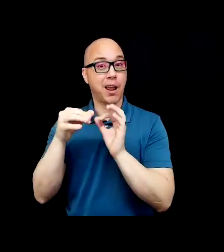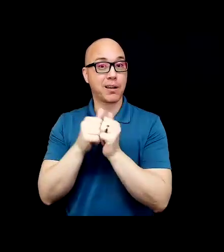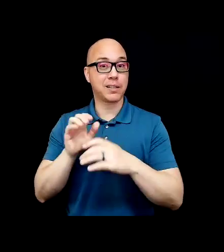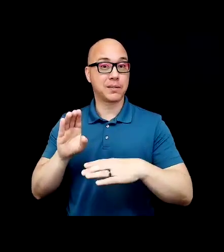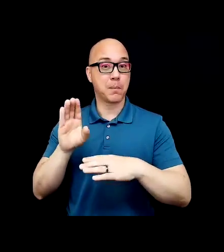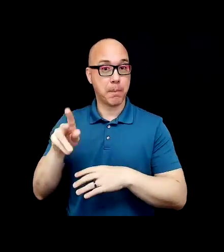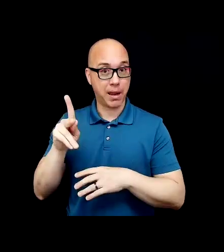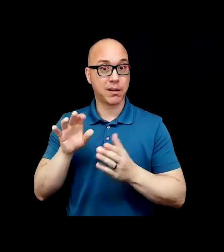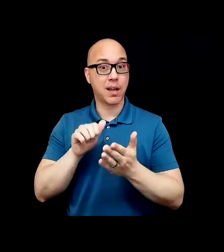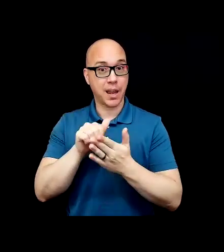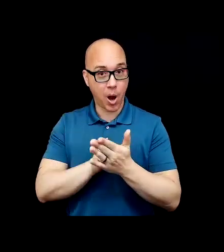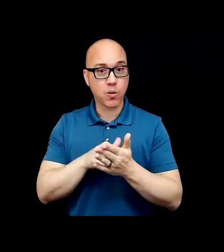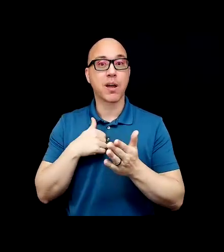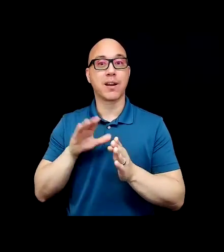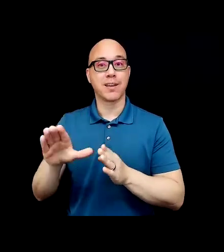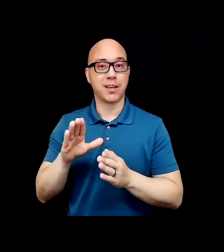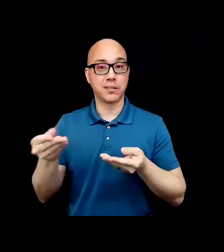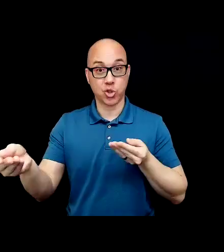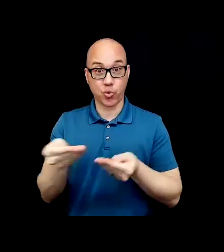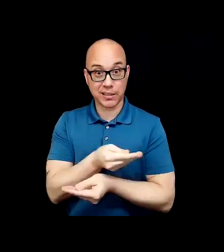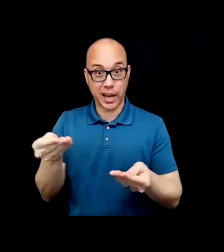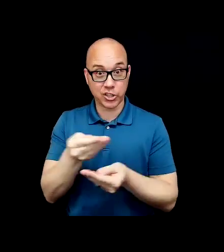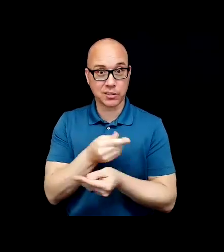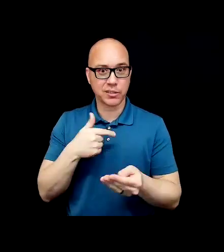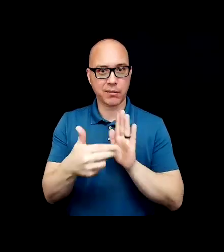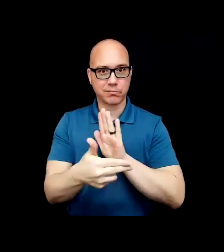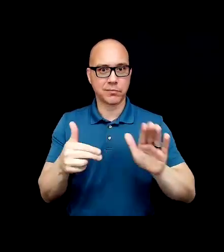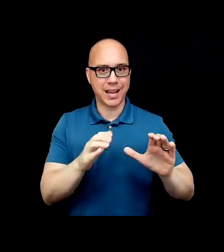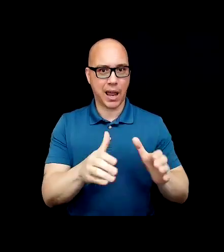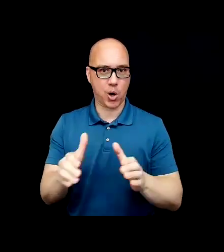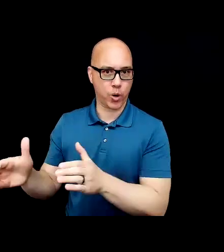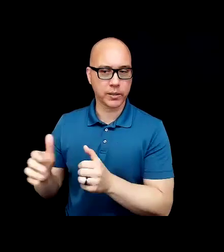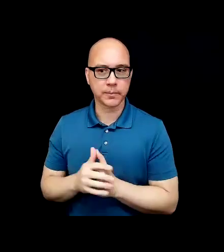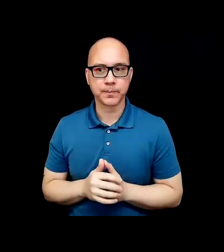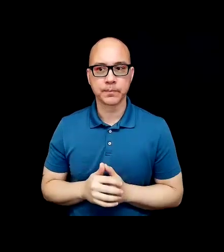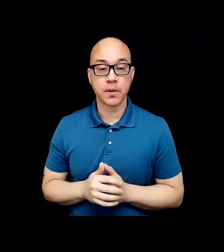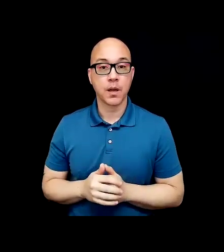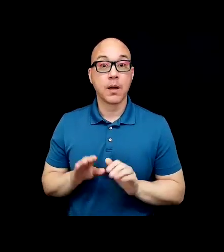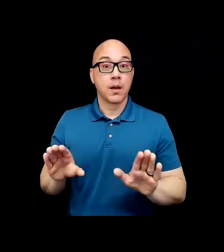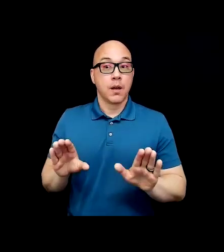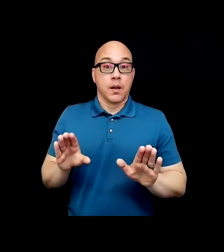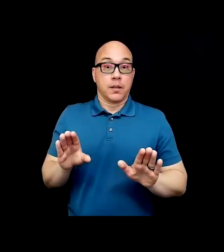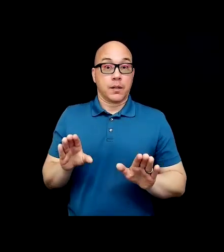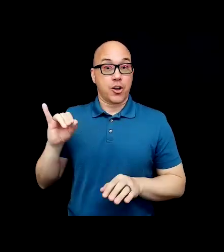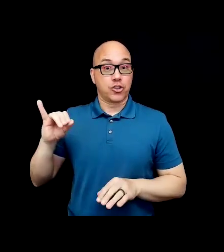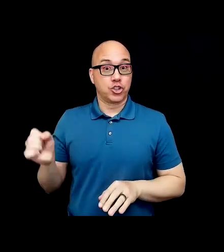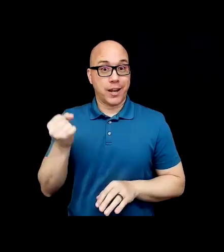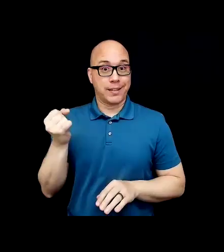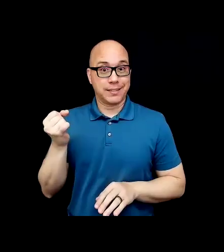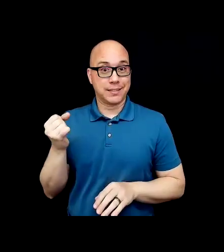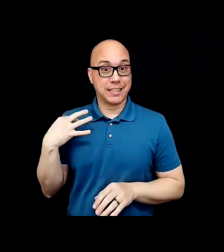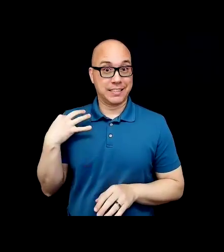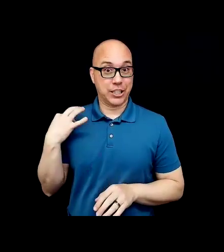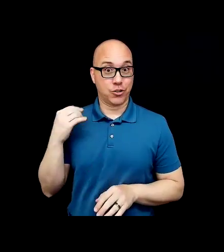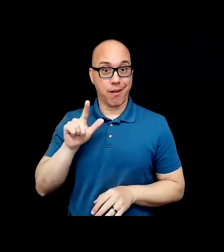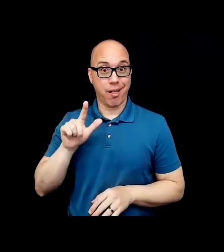transactions. That is a smart move on his part. Since J's T-Shirts, LLC is a new business, he